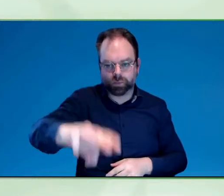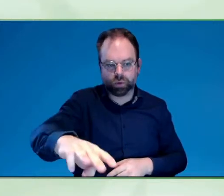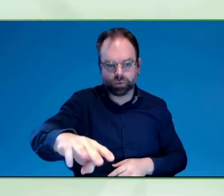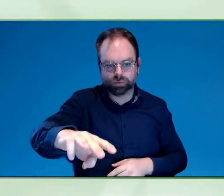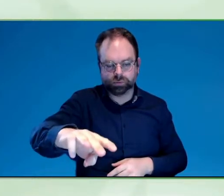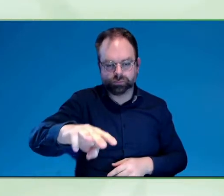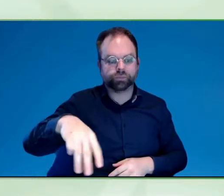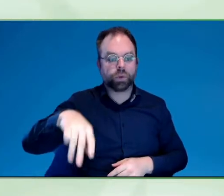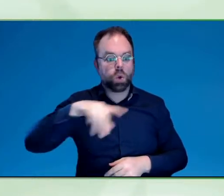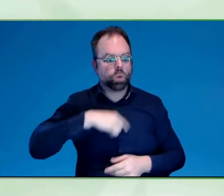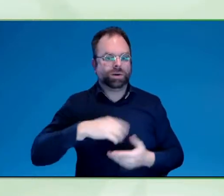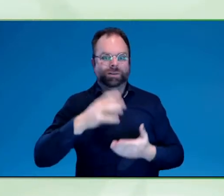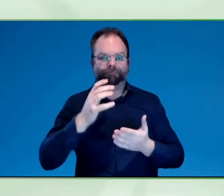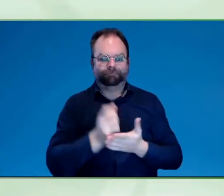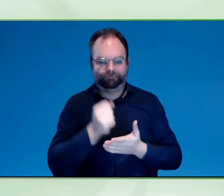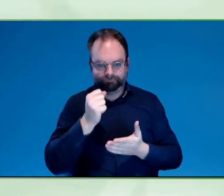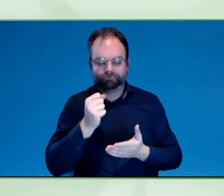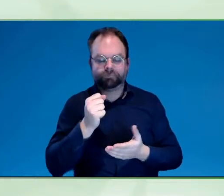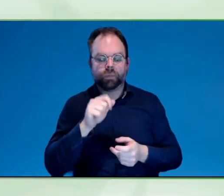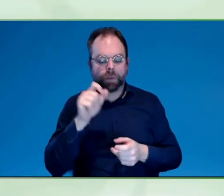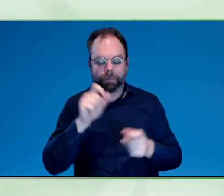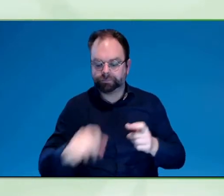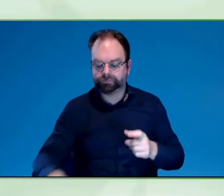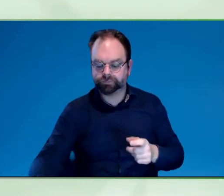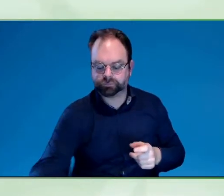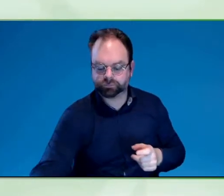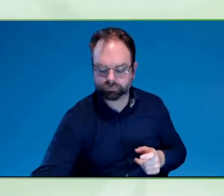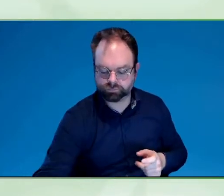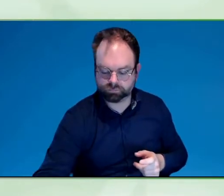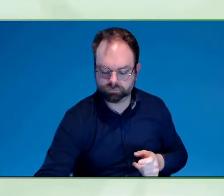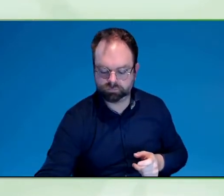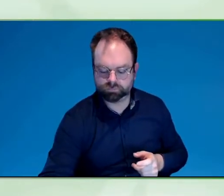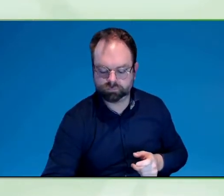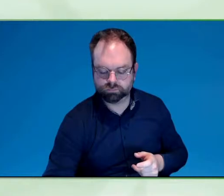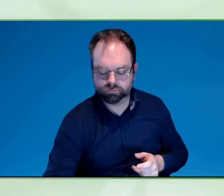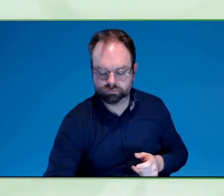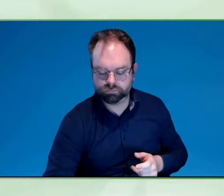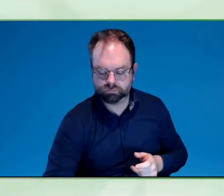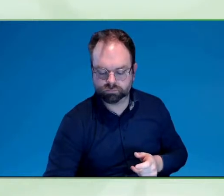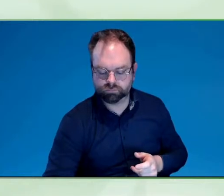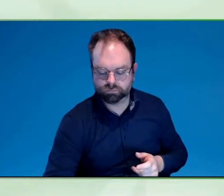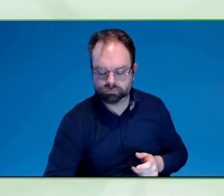we make a difference in how we actually impact educational technology, inclusive educational